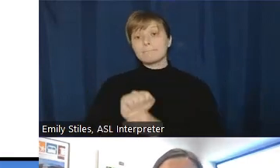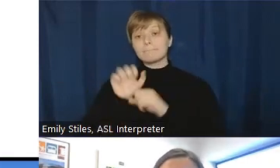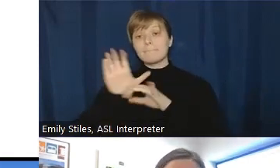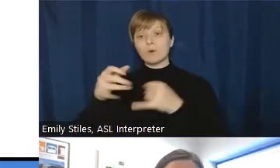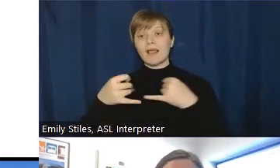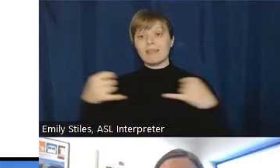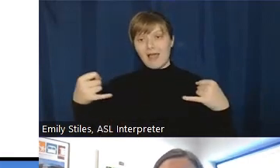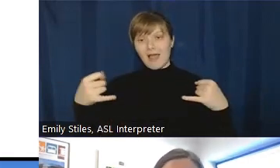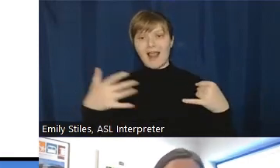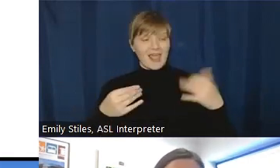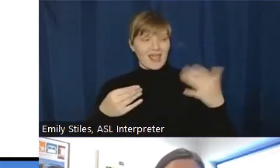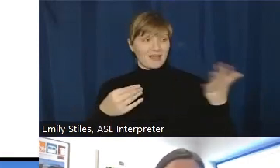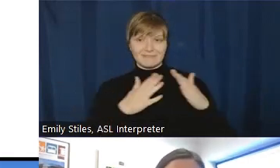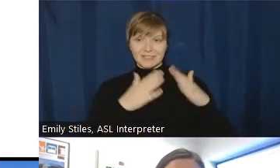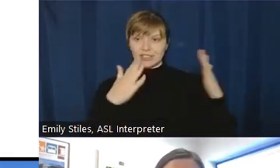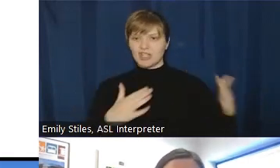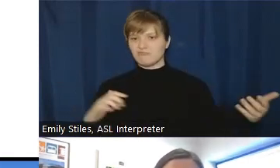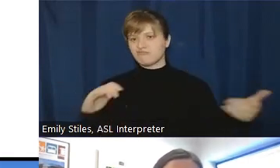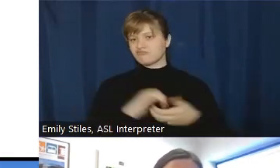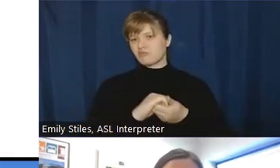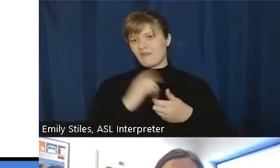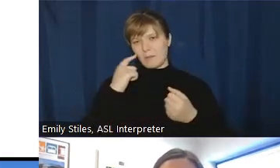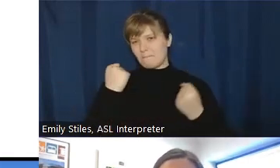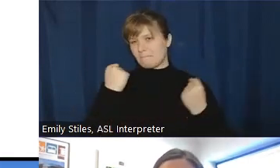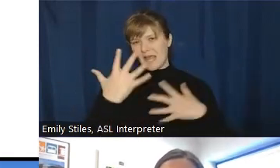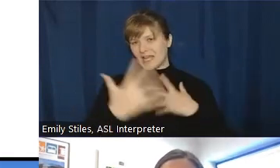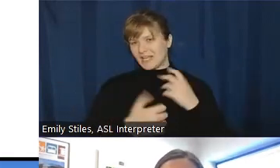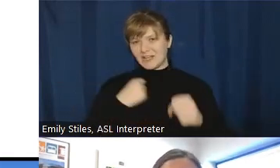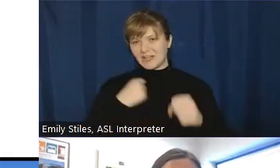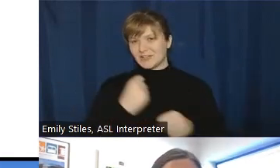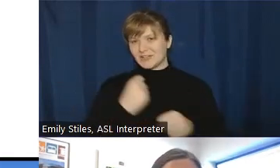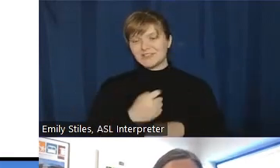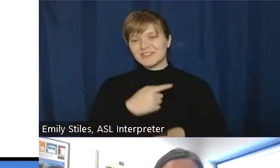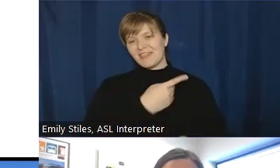partnered for a variety of years, they are a part of our discounted pass program